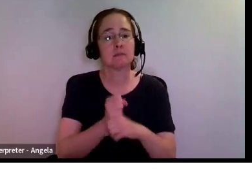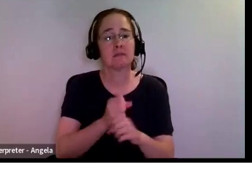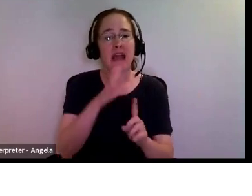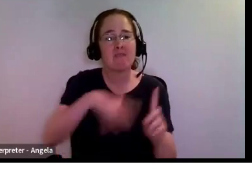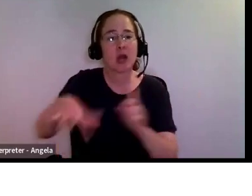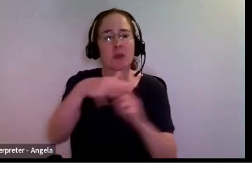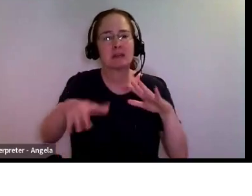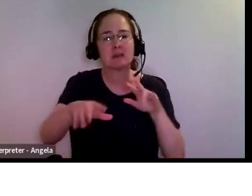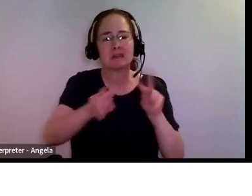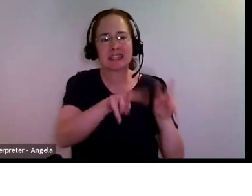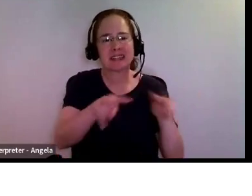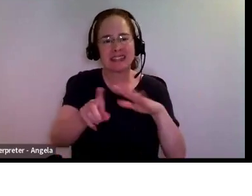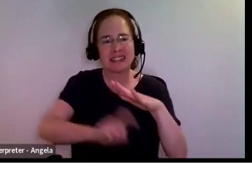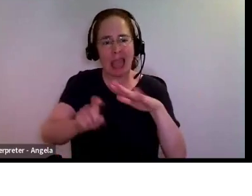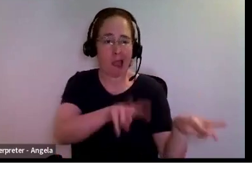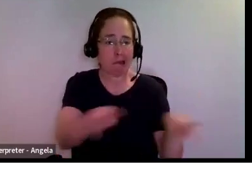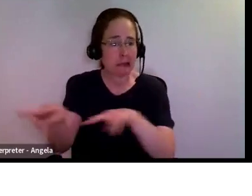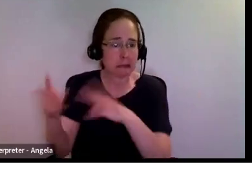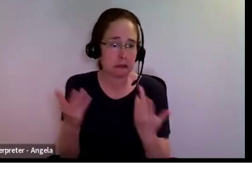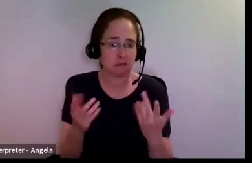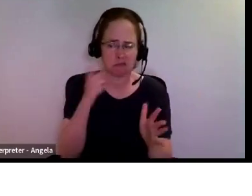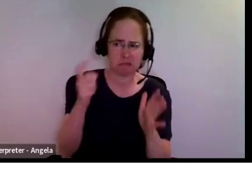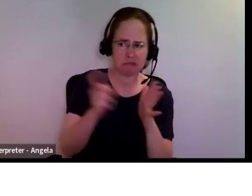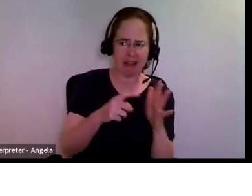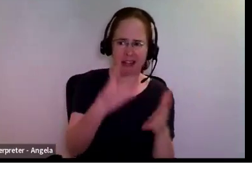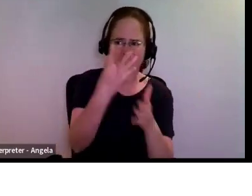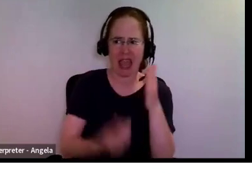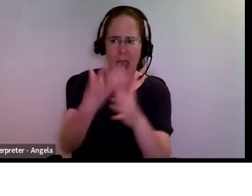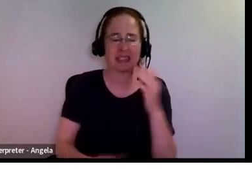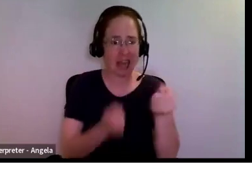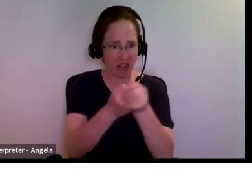we've looked at what the gaps in advocacy may be, what the